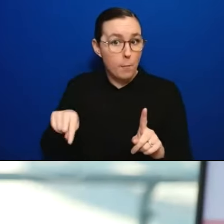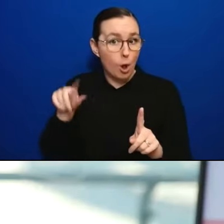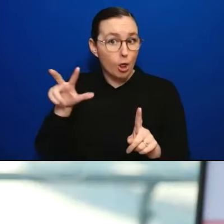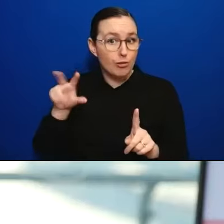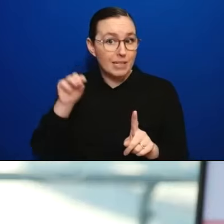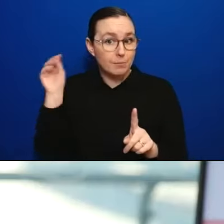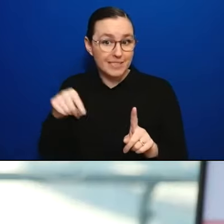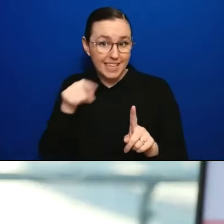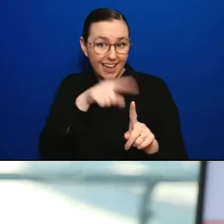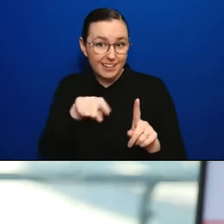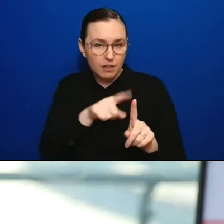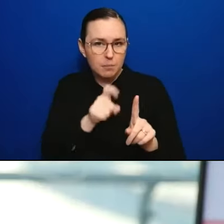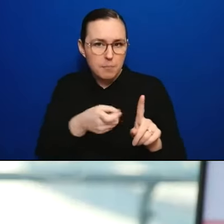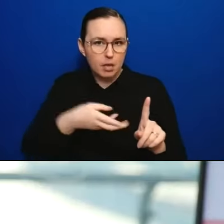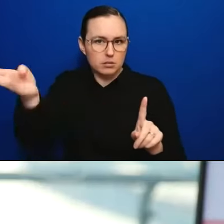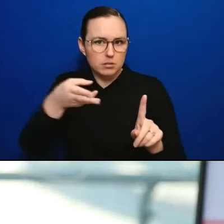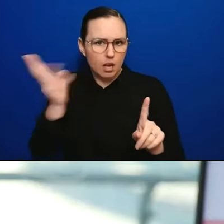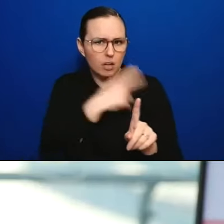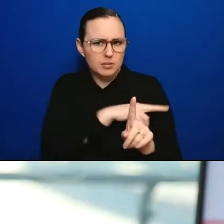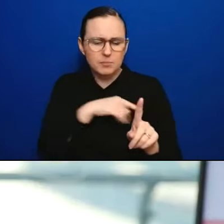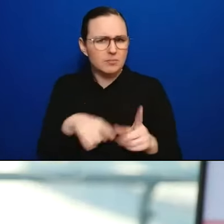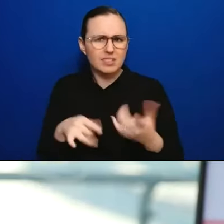day is still a large number of